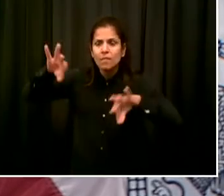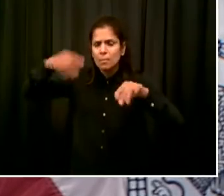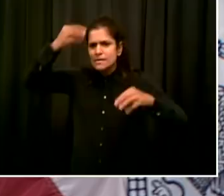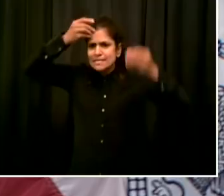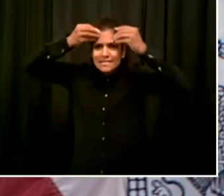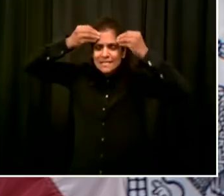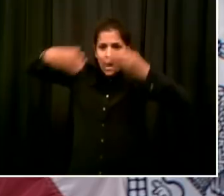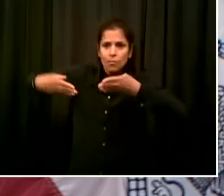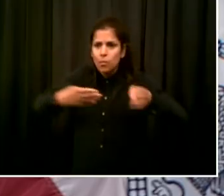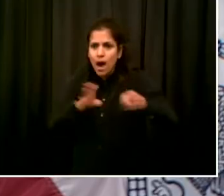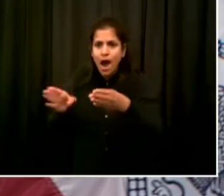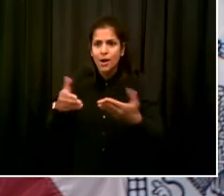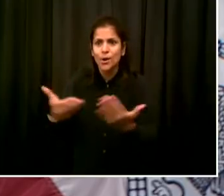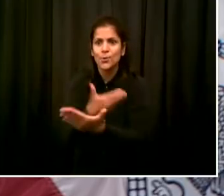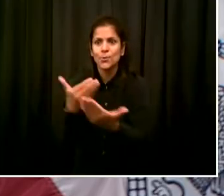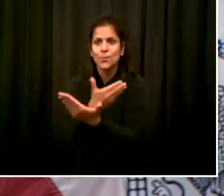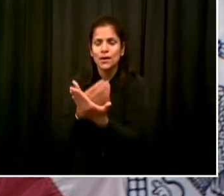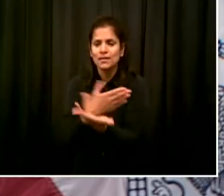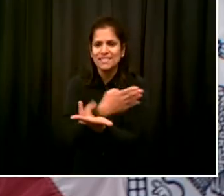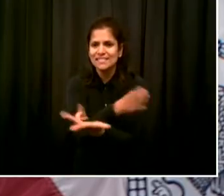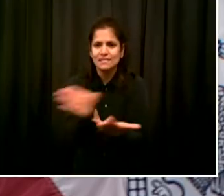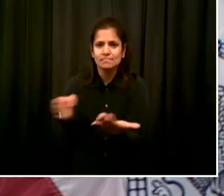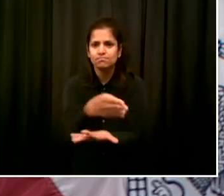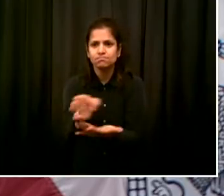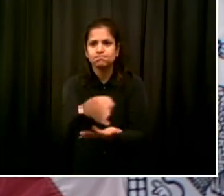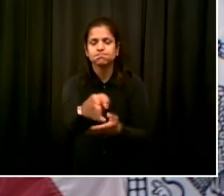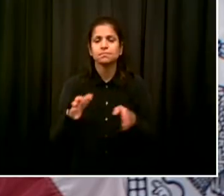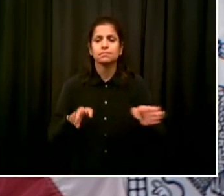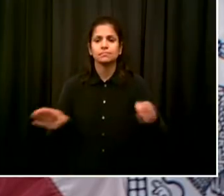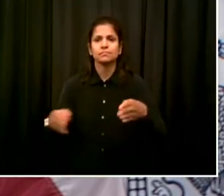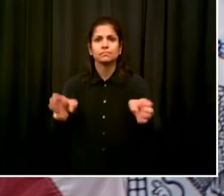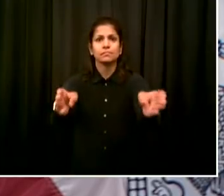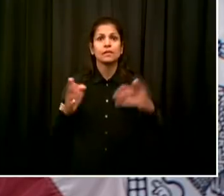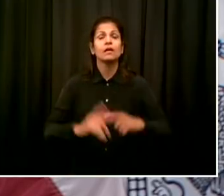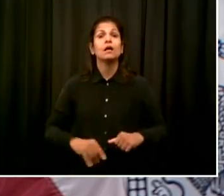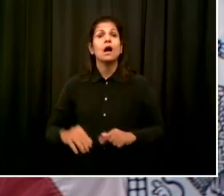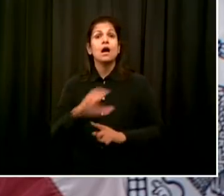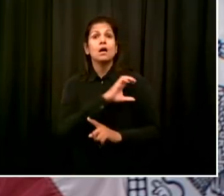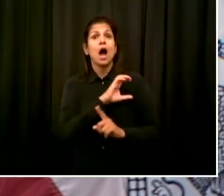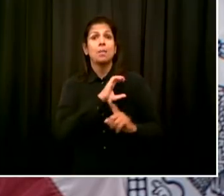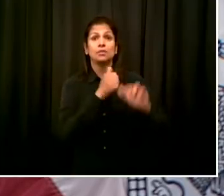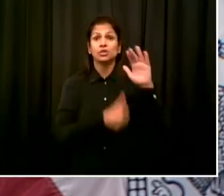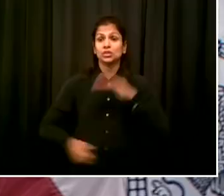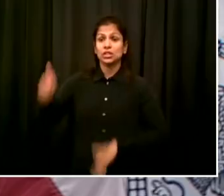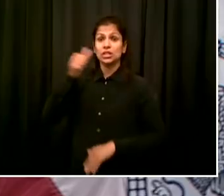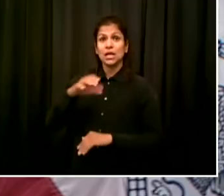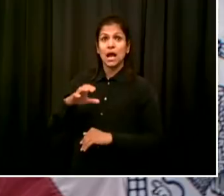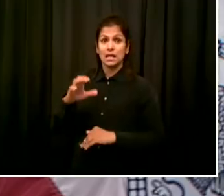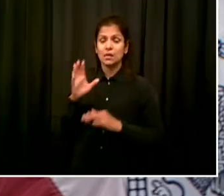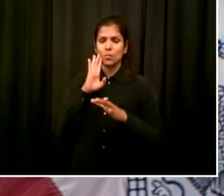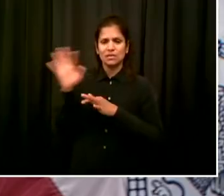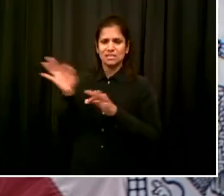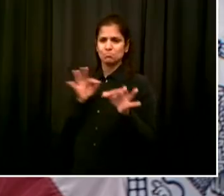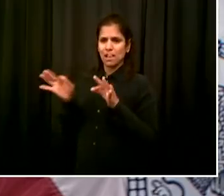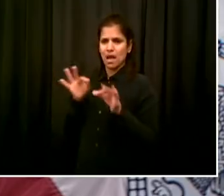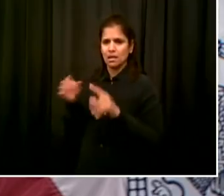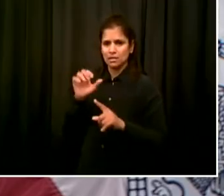PREPARING FOR A NEW APPROACH THAT REALLY PRECISELY FOCUSES ON WHERE THE VIOLENCE IS . THE